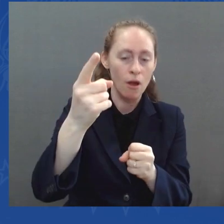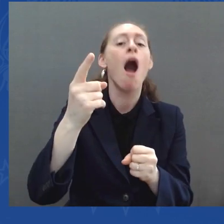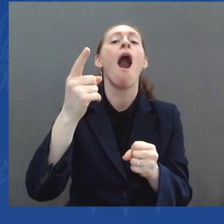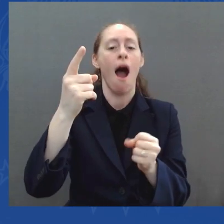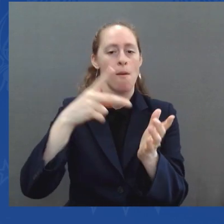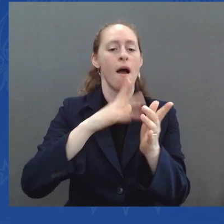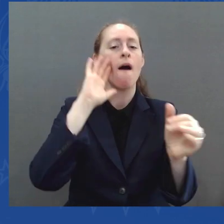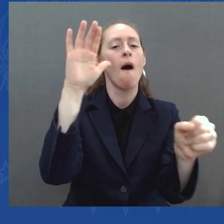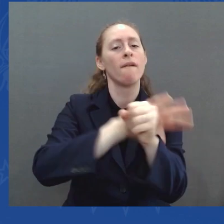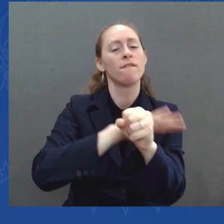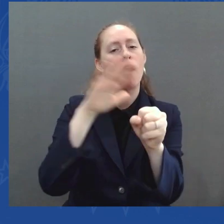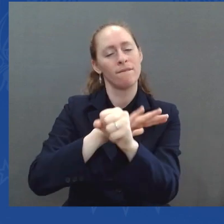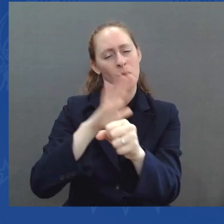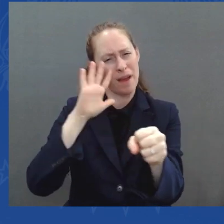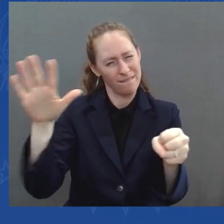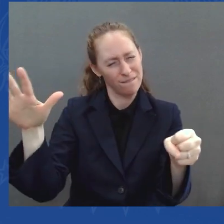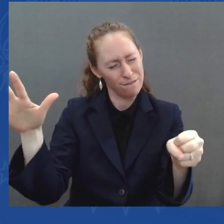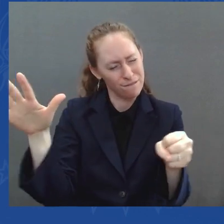Everyone in the family.